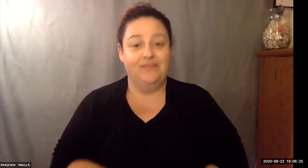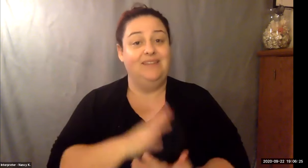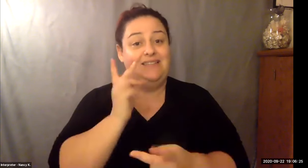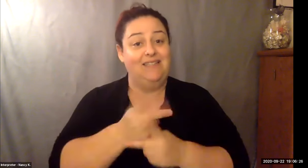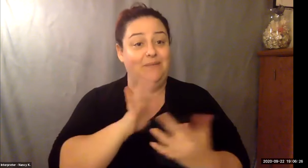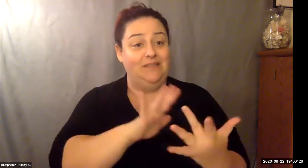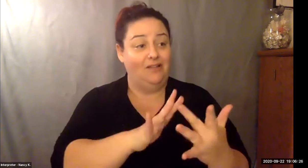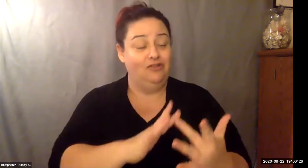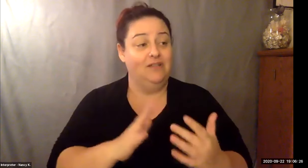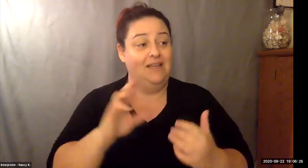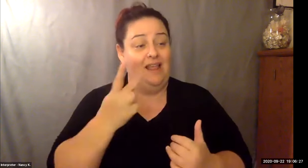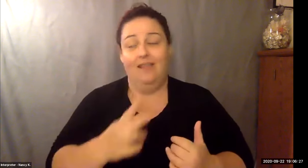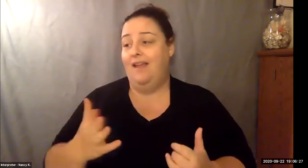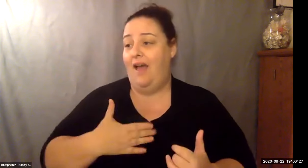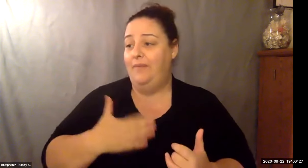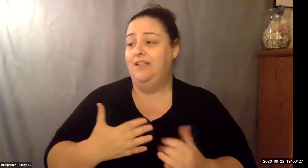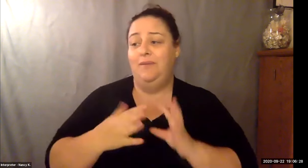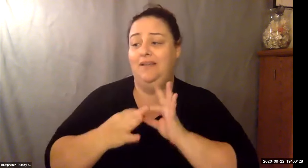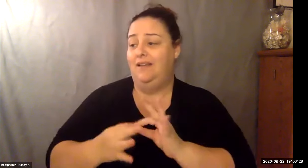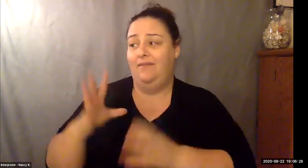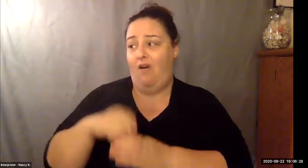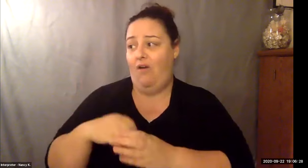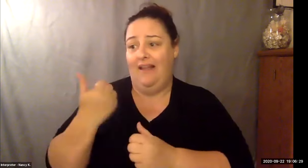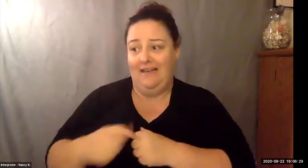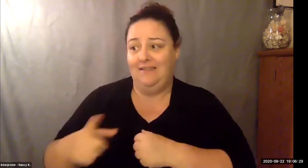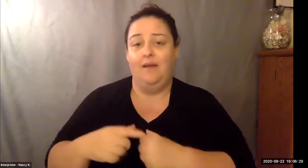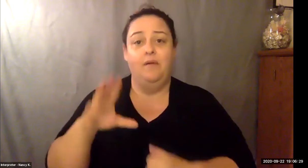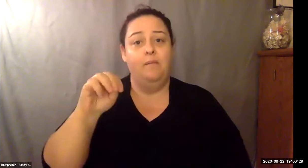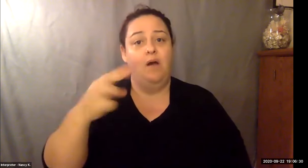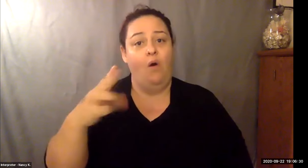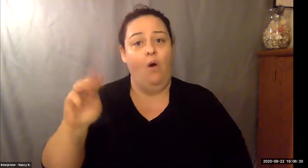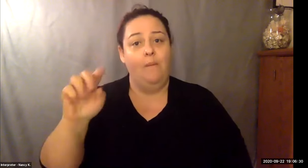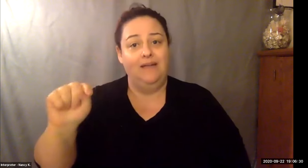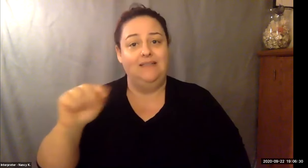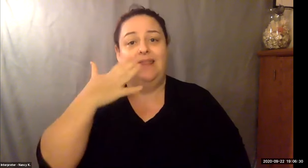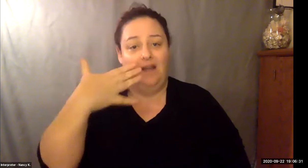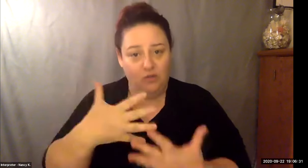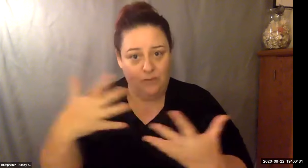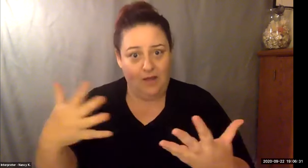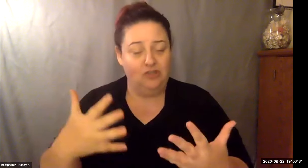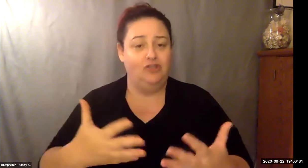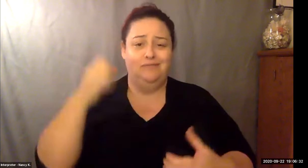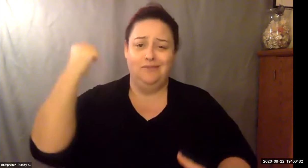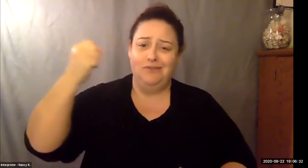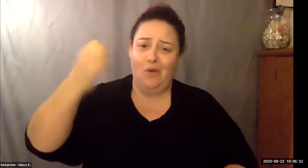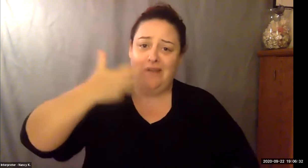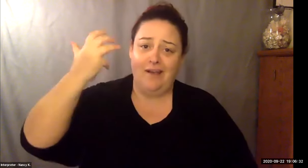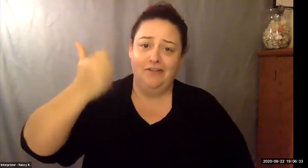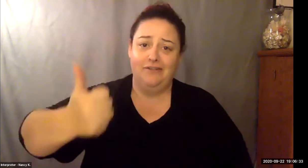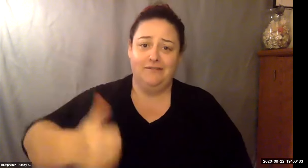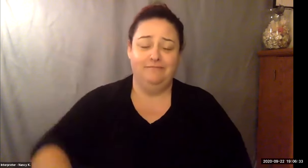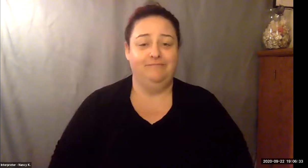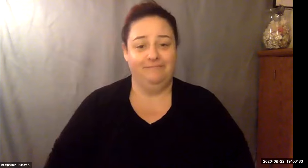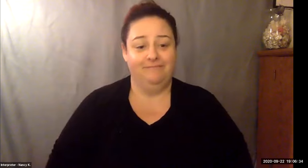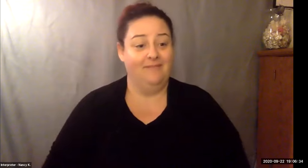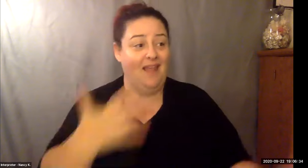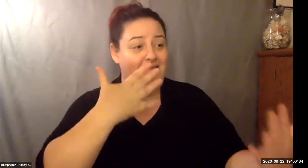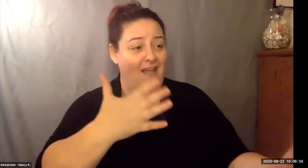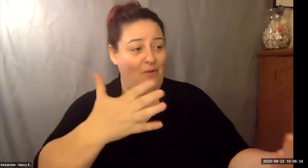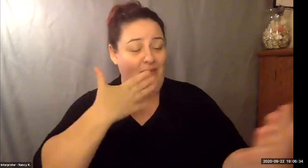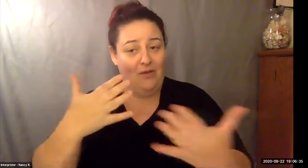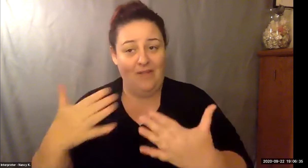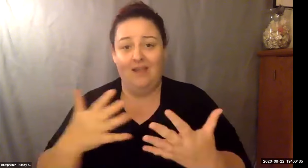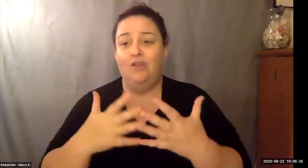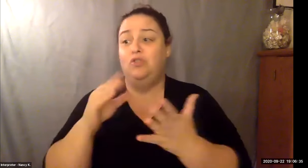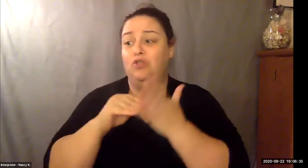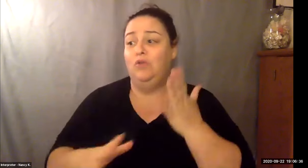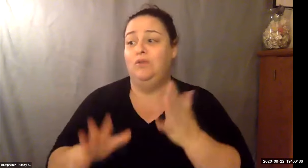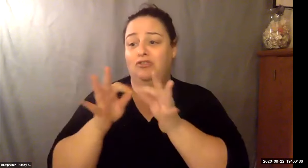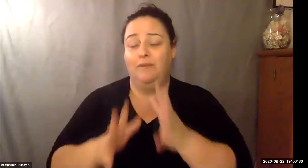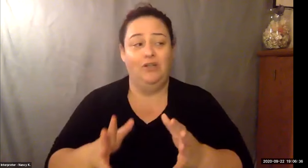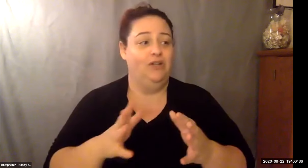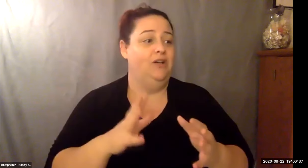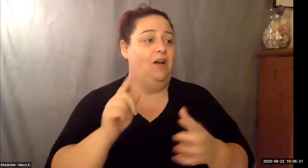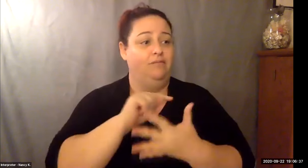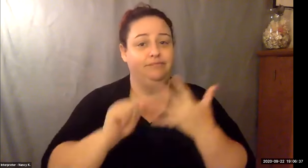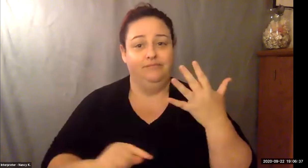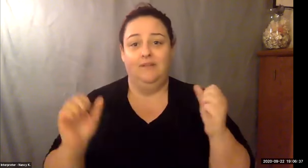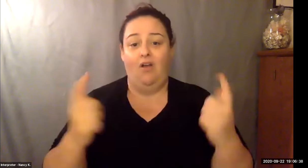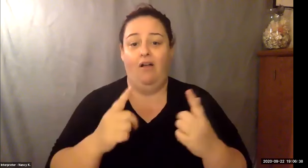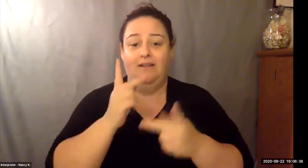Keith Wolling: But tourism is not going away. Just remember those two things clean room with a smile. That's never going to change slightly hotel and in a restaurant smile quality food and good value.